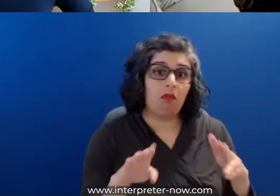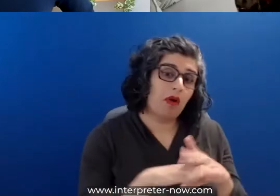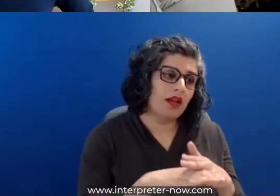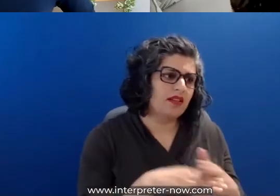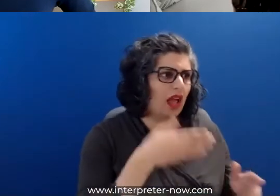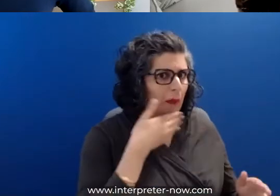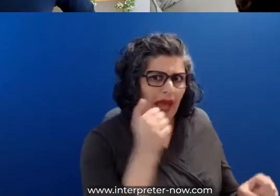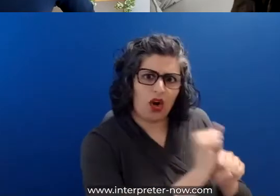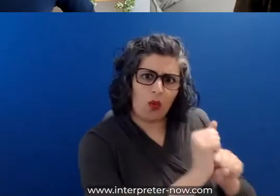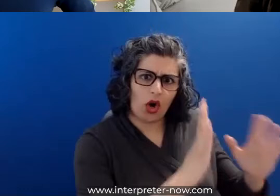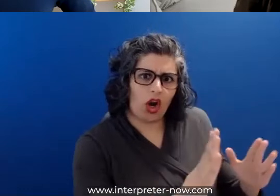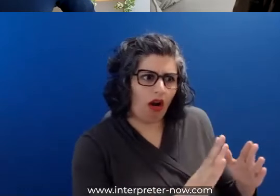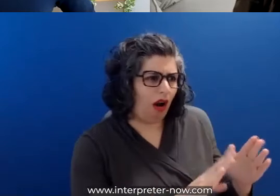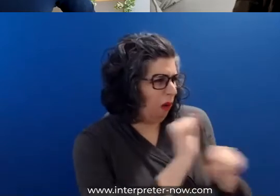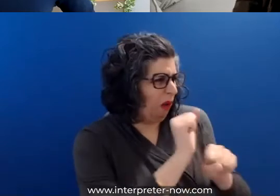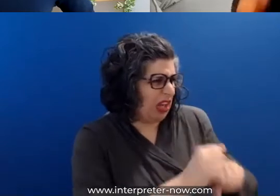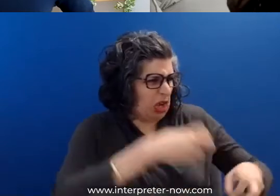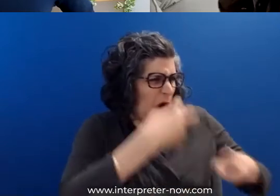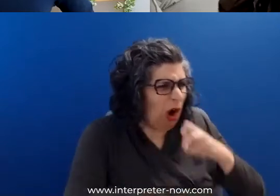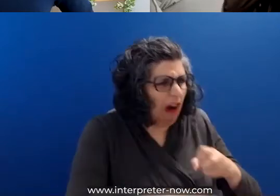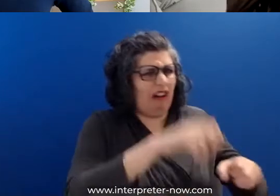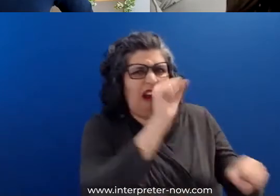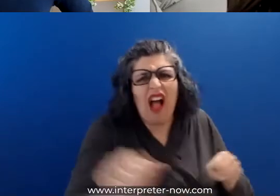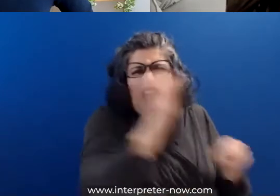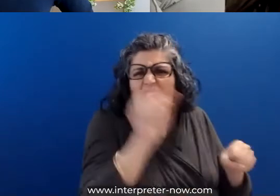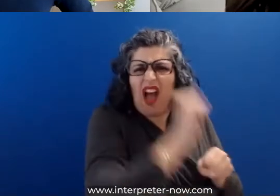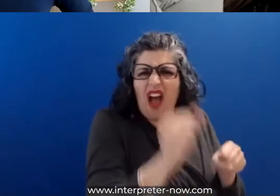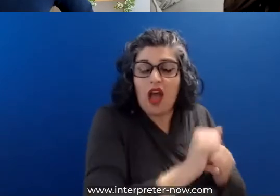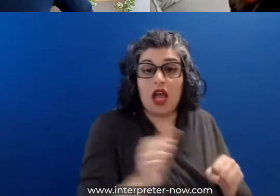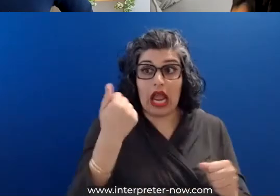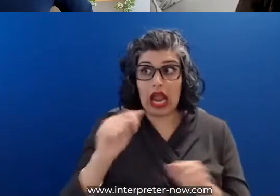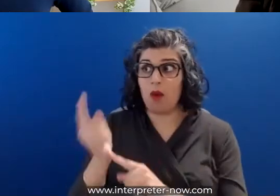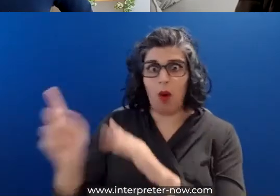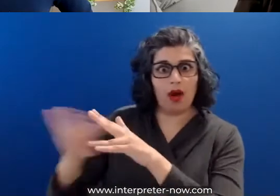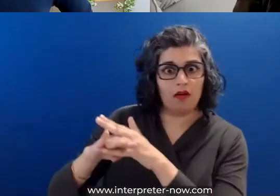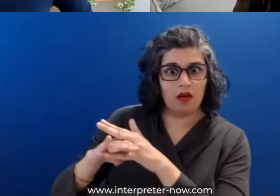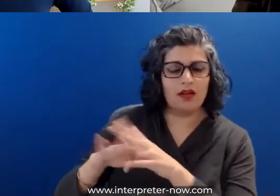works harder and faster, and that any moment of rest—and listen to the language that